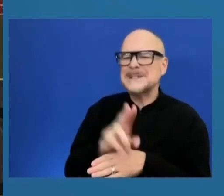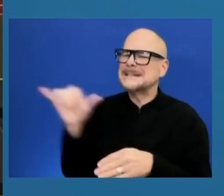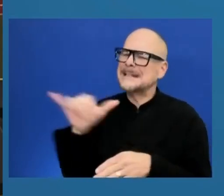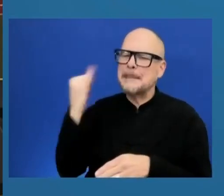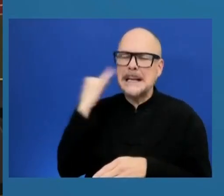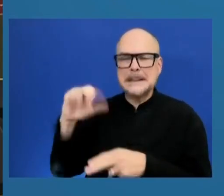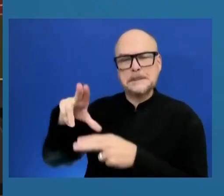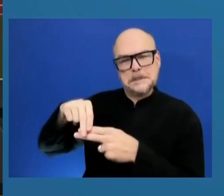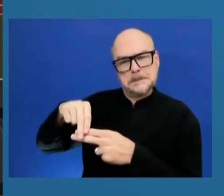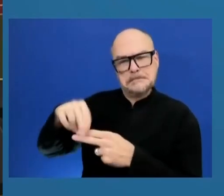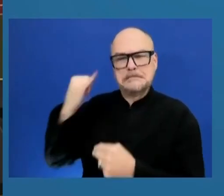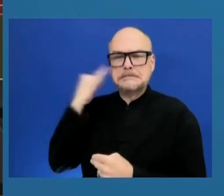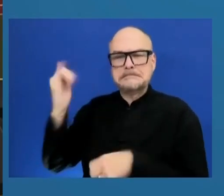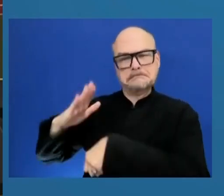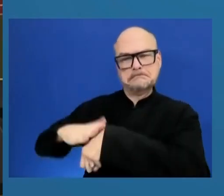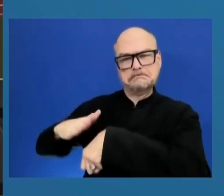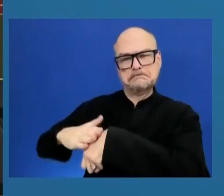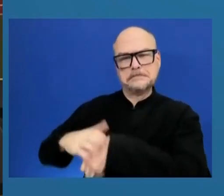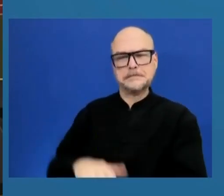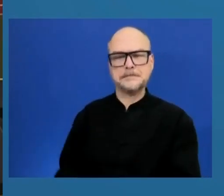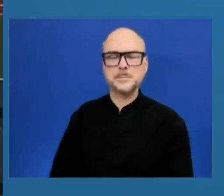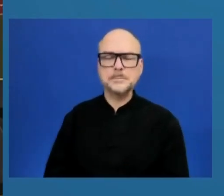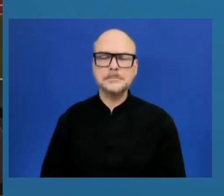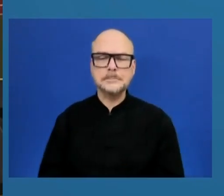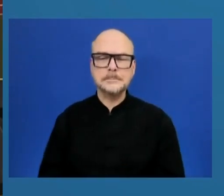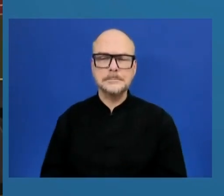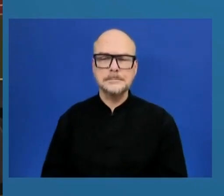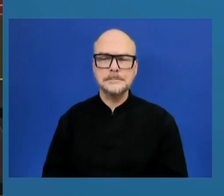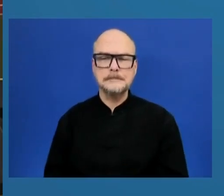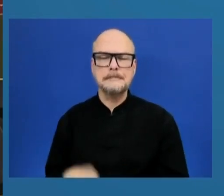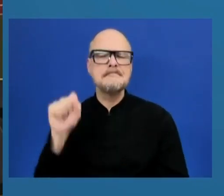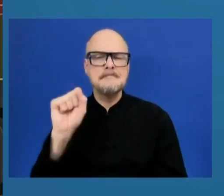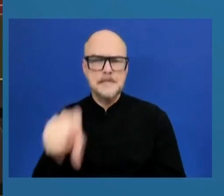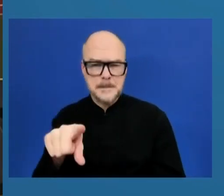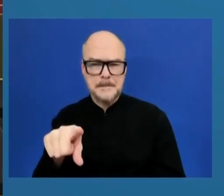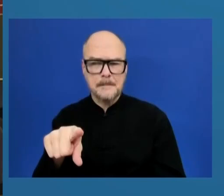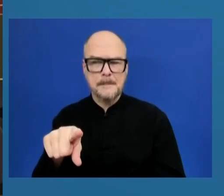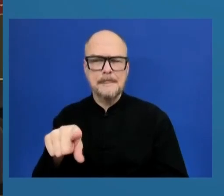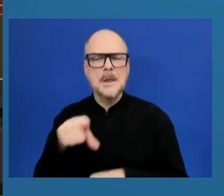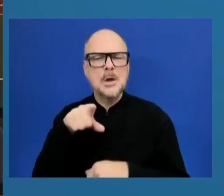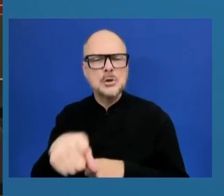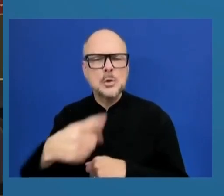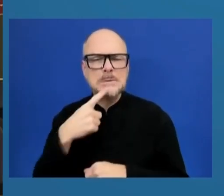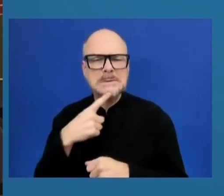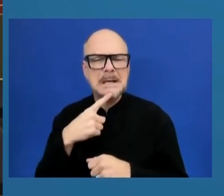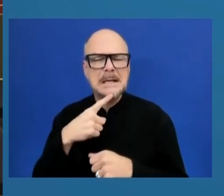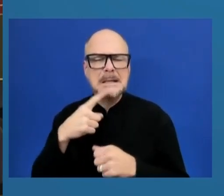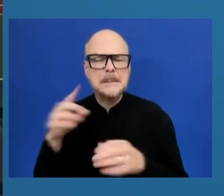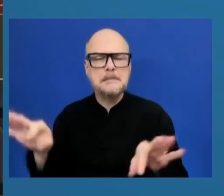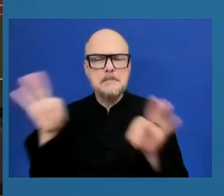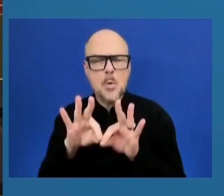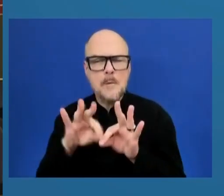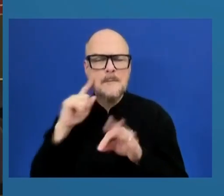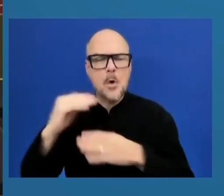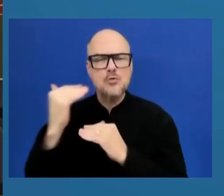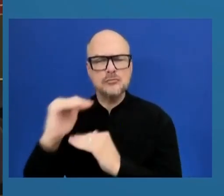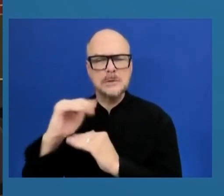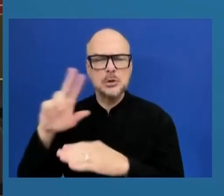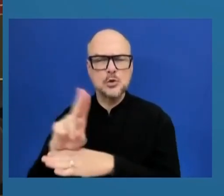one of your top priorities you said in the budget for public safety is the restrictions on mask use. Where are you? Um,